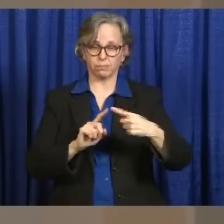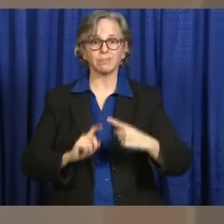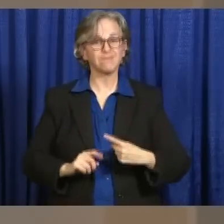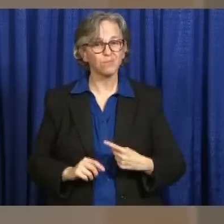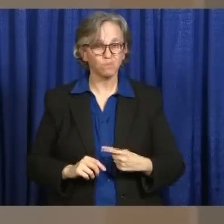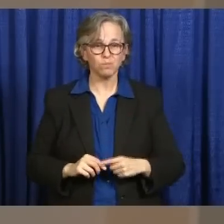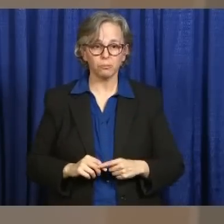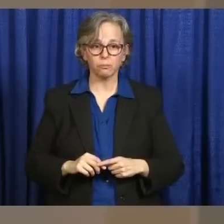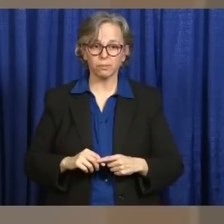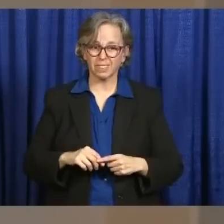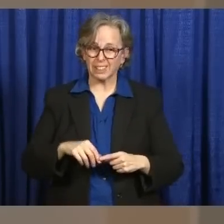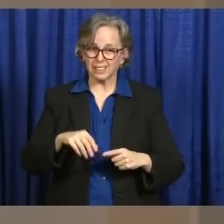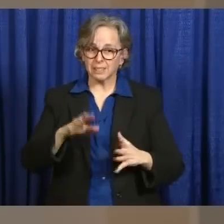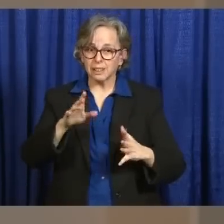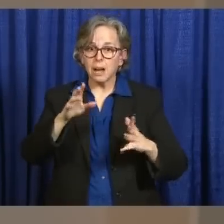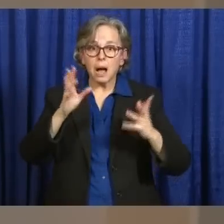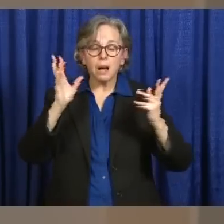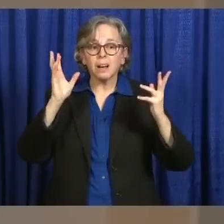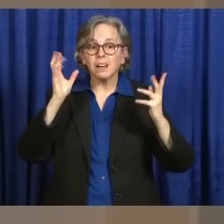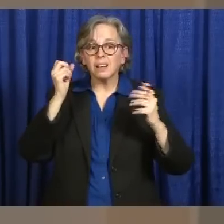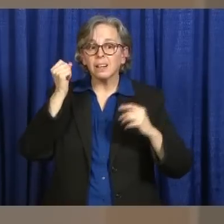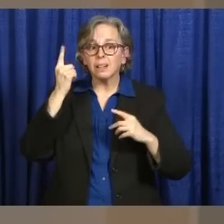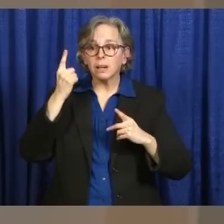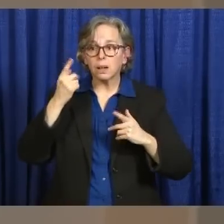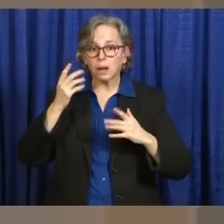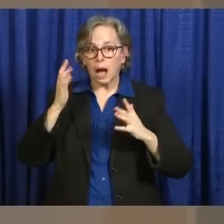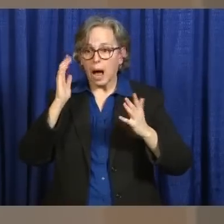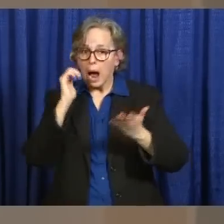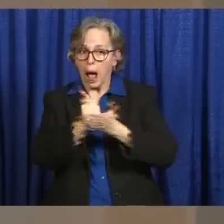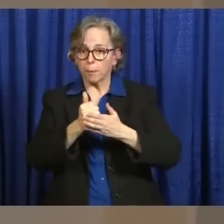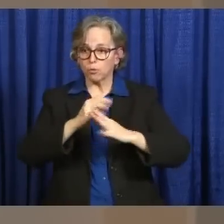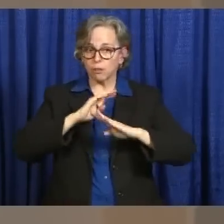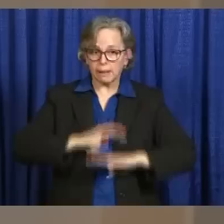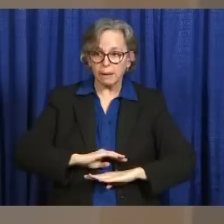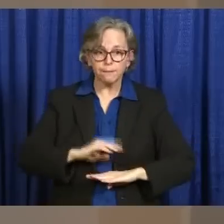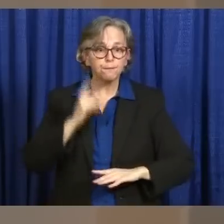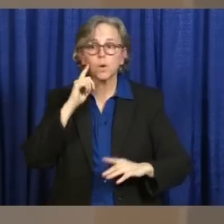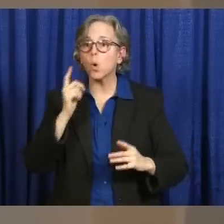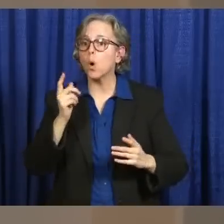IMPORTANT THINGS THAT I FEEL AN OBLIGATION TO ADDRESS AND